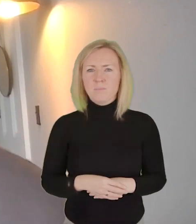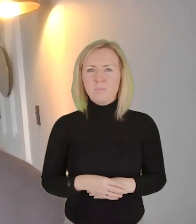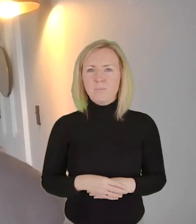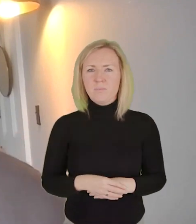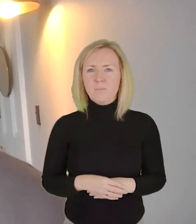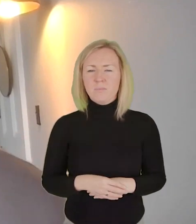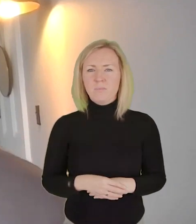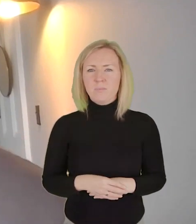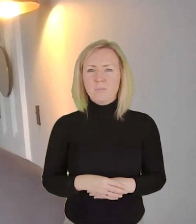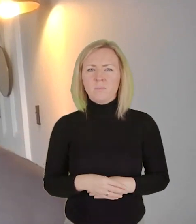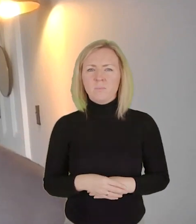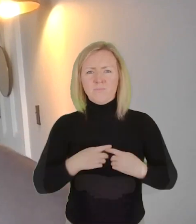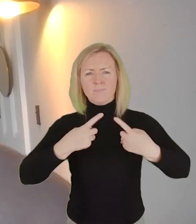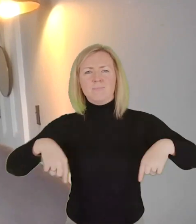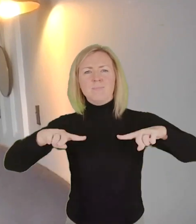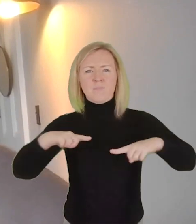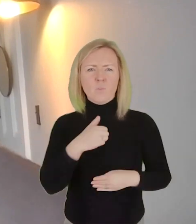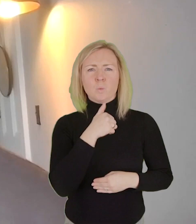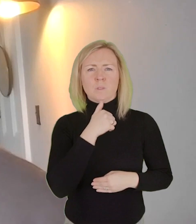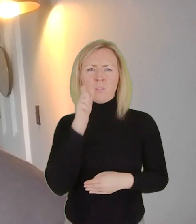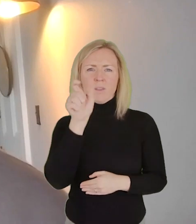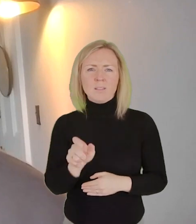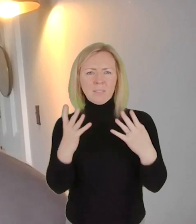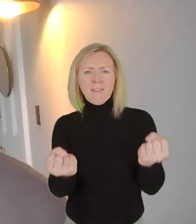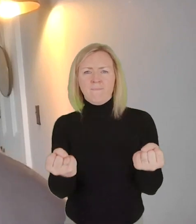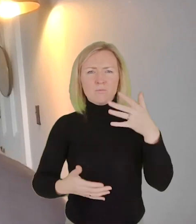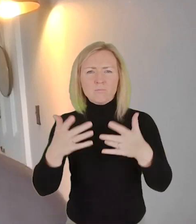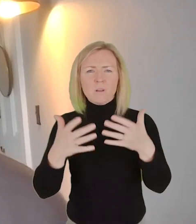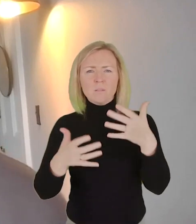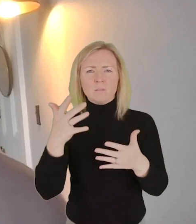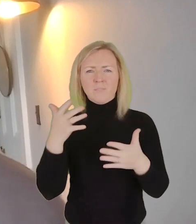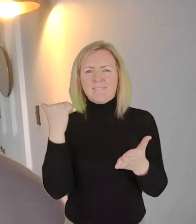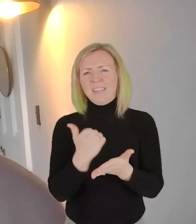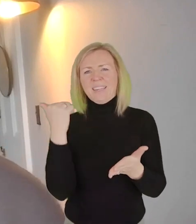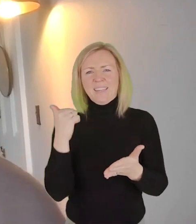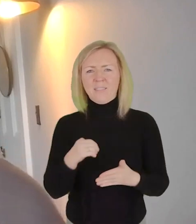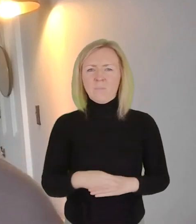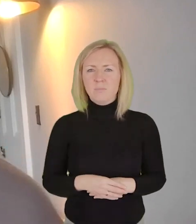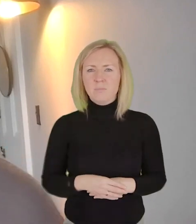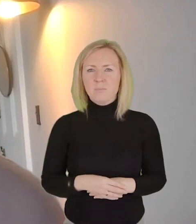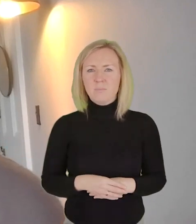We are using it with some of our clients. And we've had sort of good results so far.